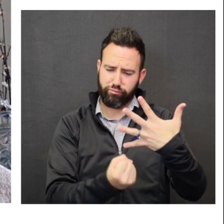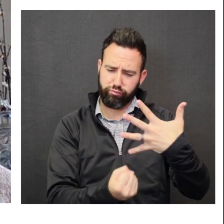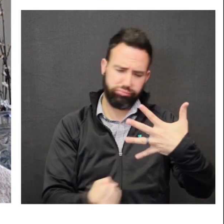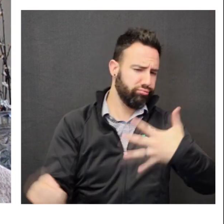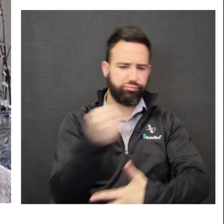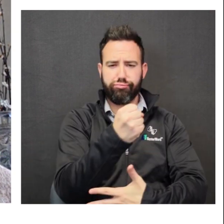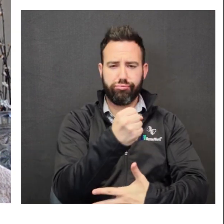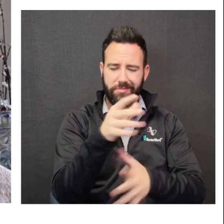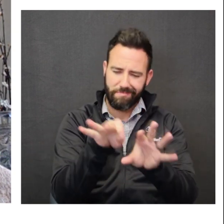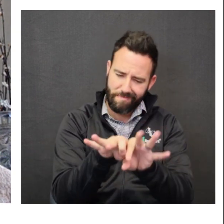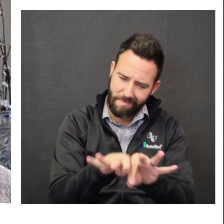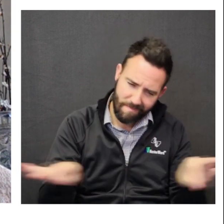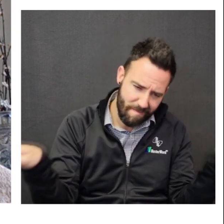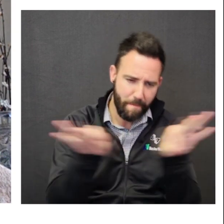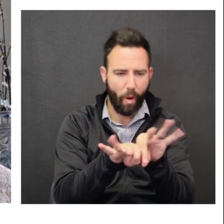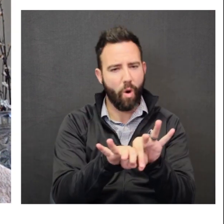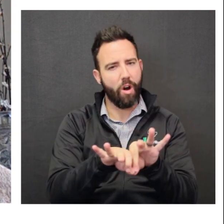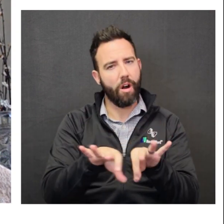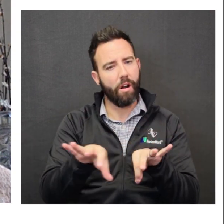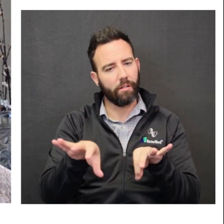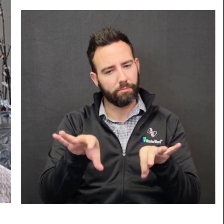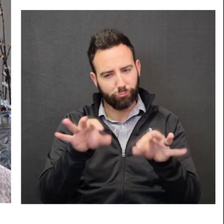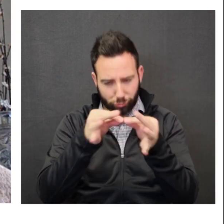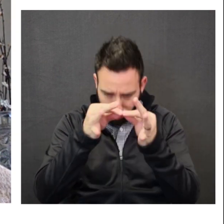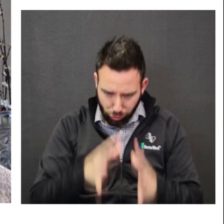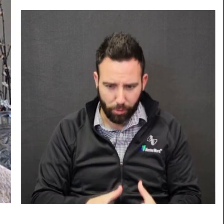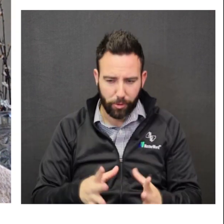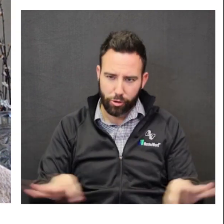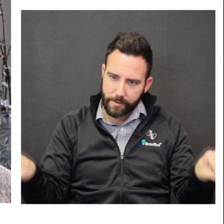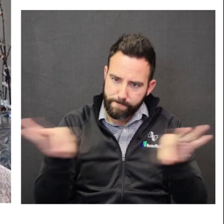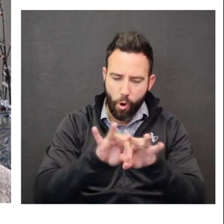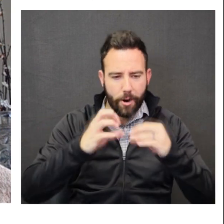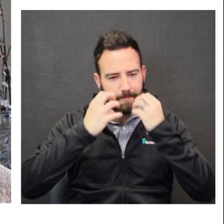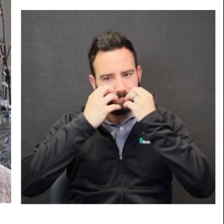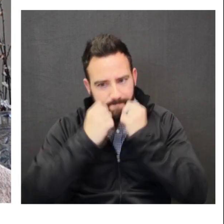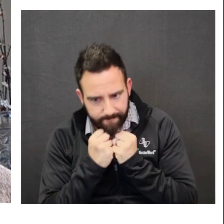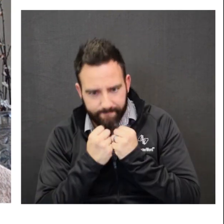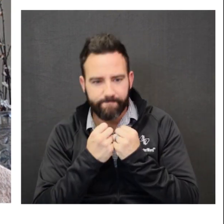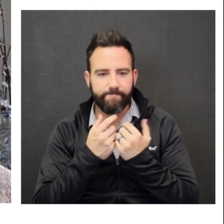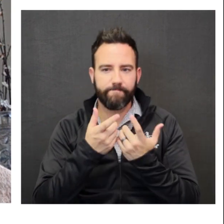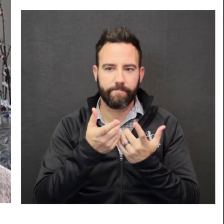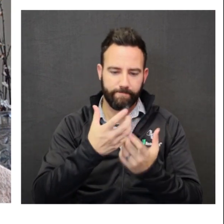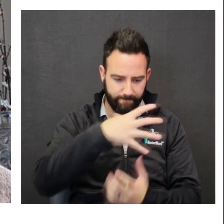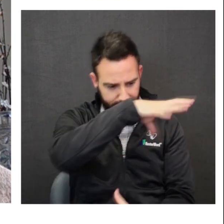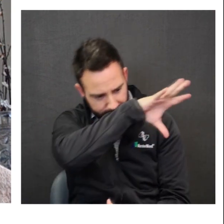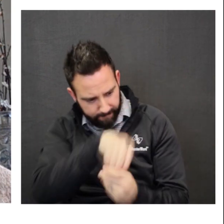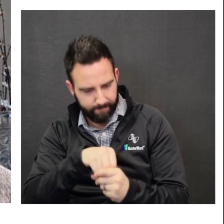able to understand that the interpreter needed to be, actually become more defined this part of